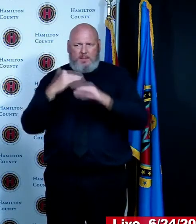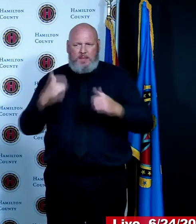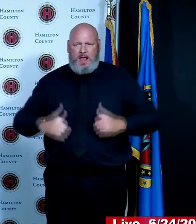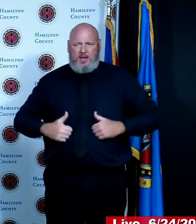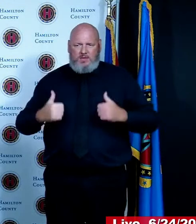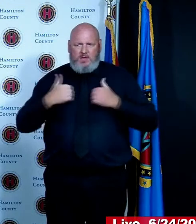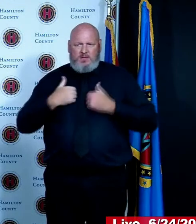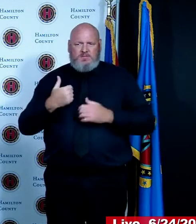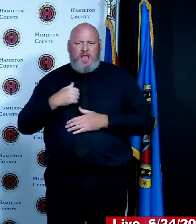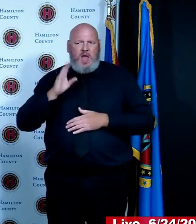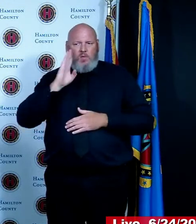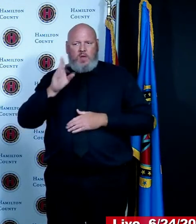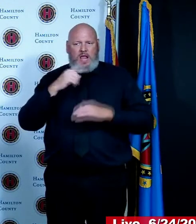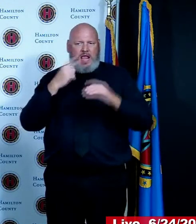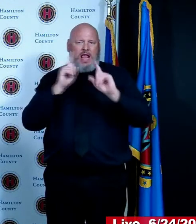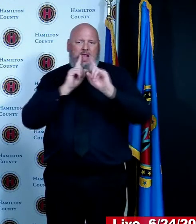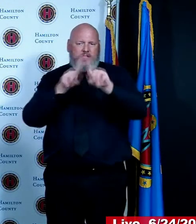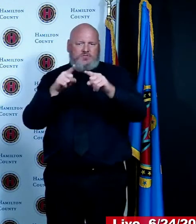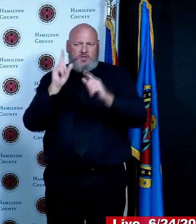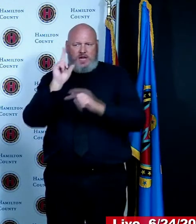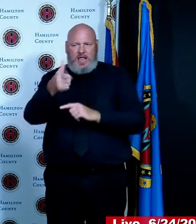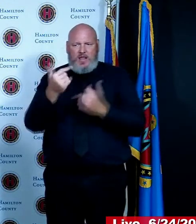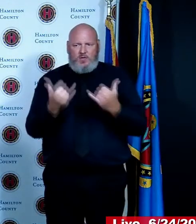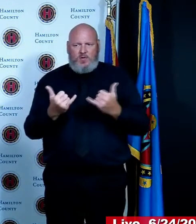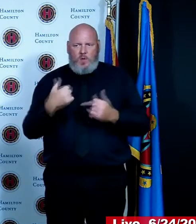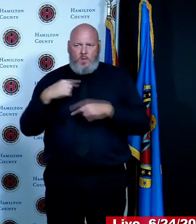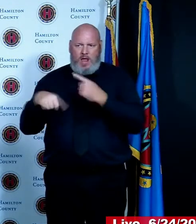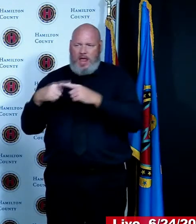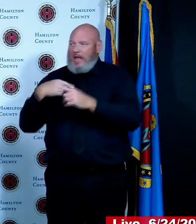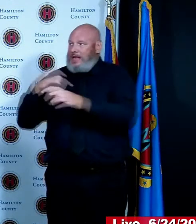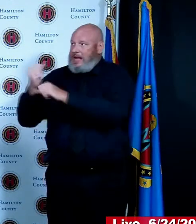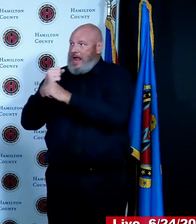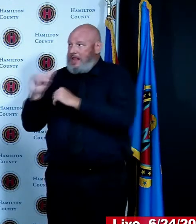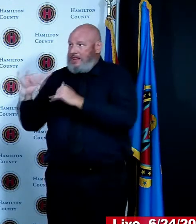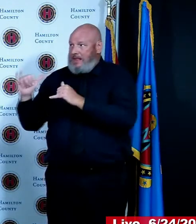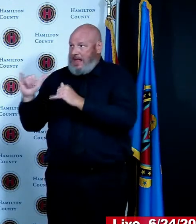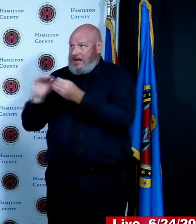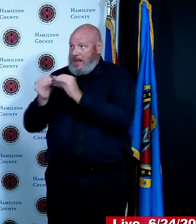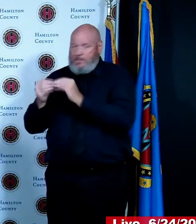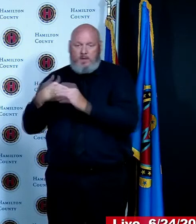okay so you have no problem giving those numbers out I can see what I have